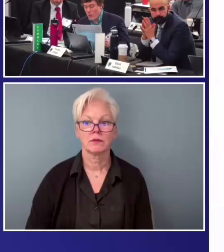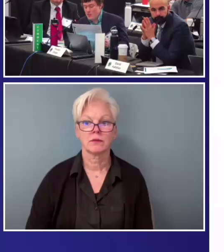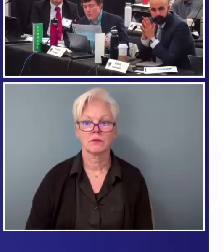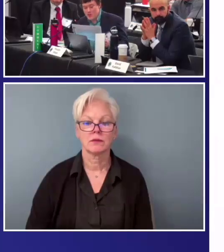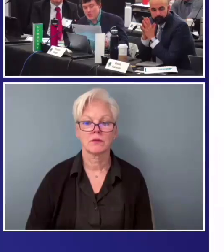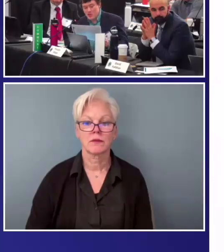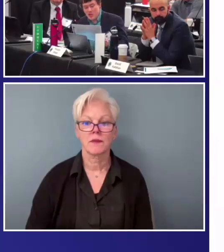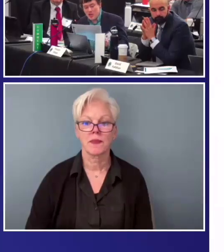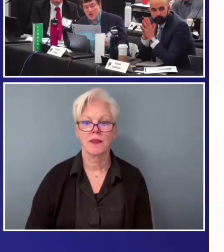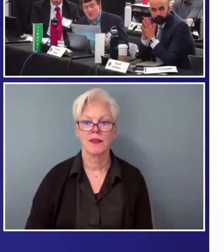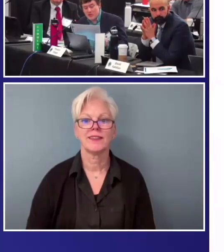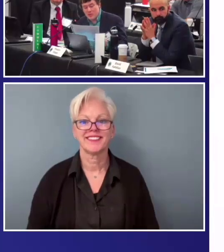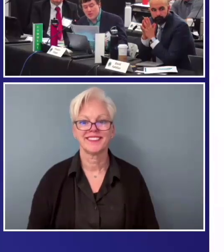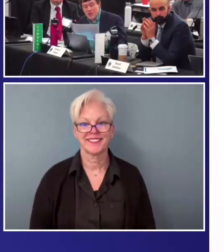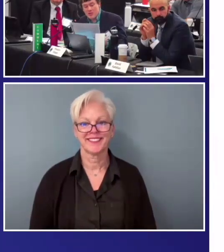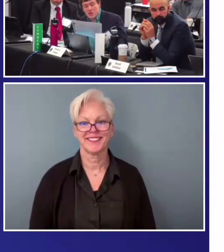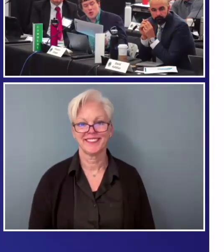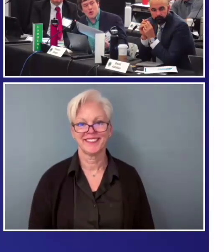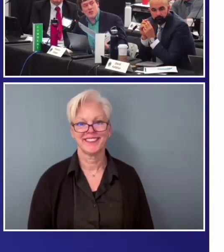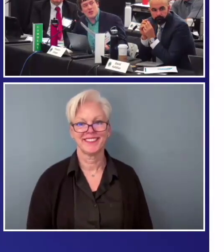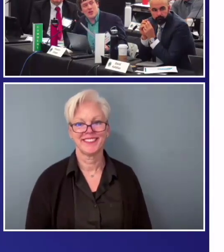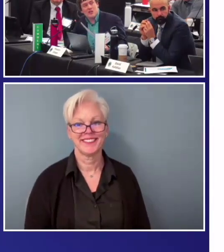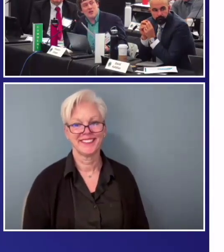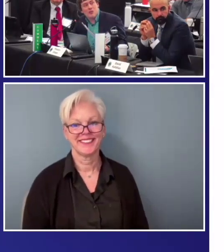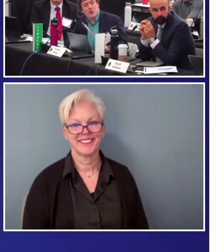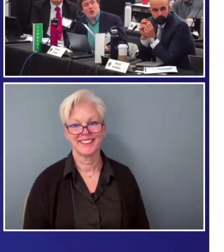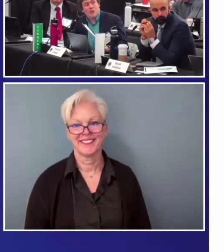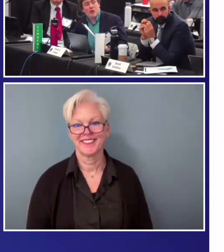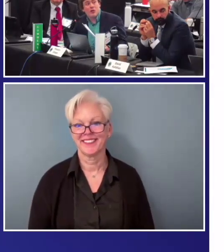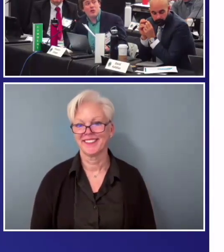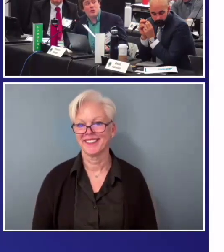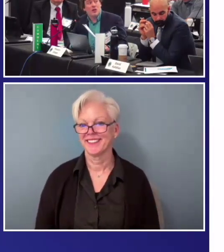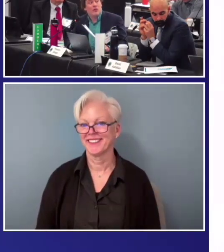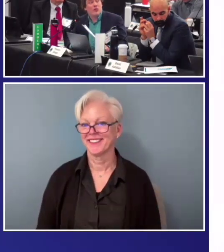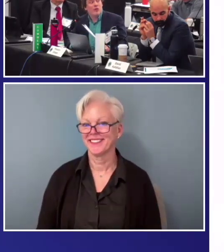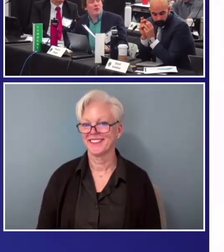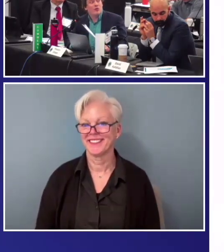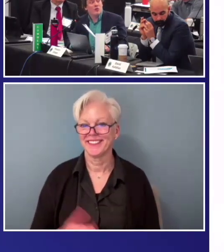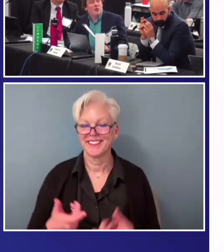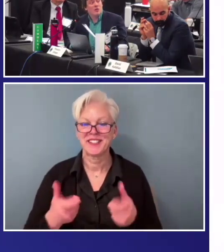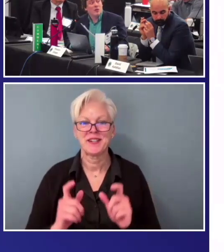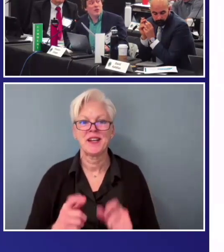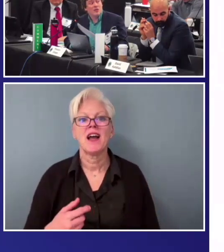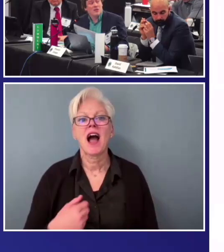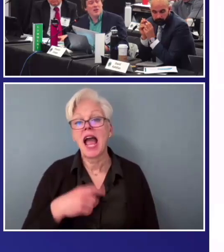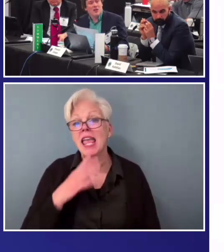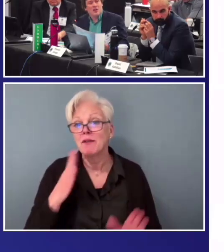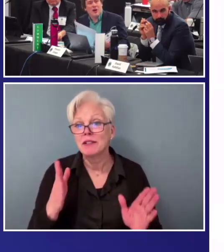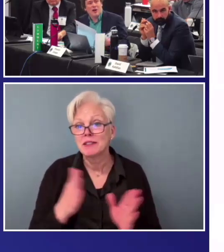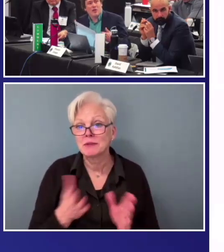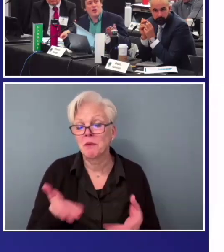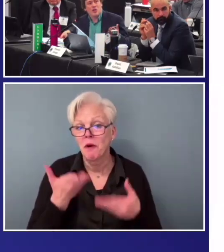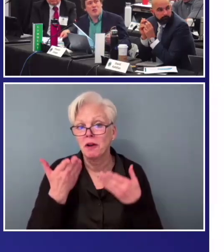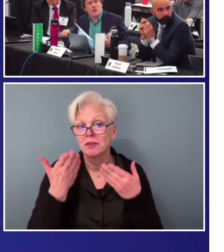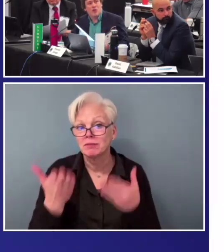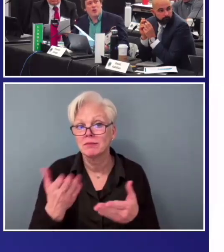One small suggestion I have is this chart on slide ten, broken up by credential level, might be interesting because, you know, aggregation up to the four-digit